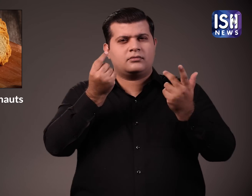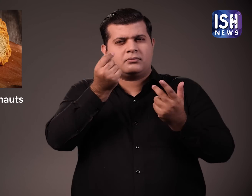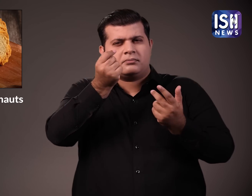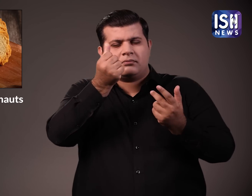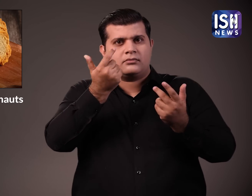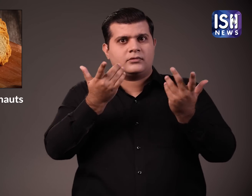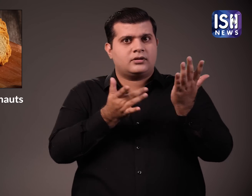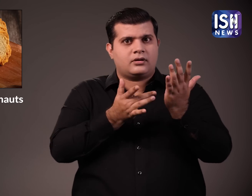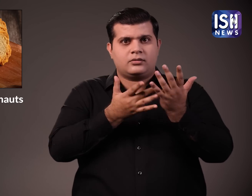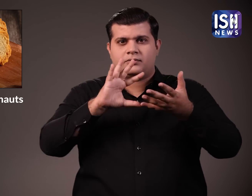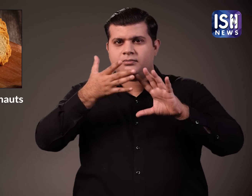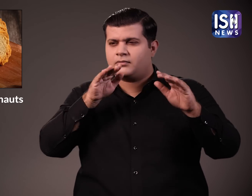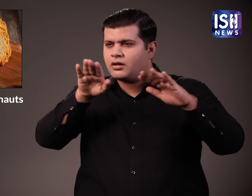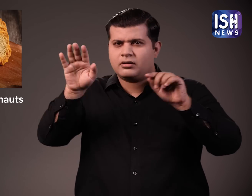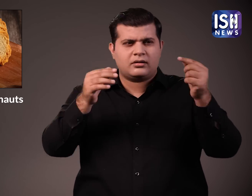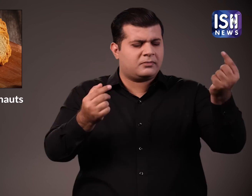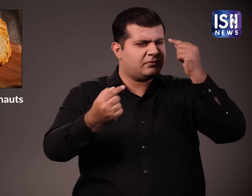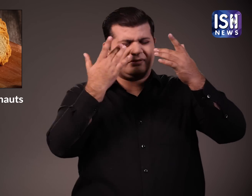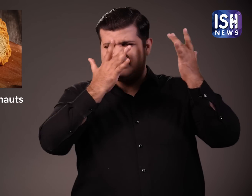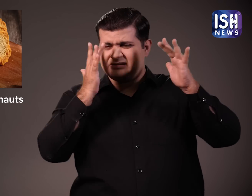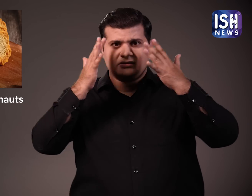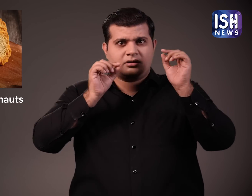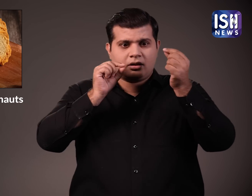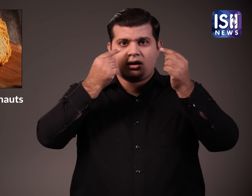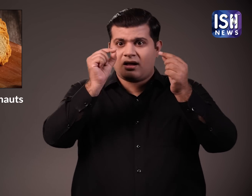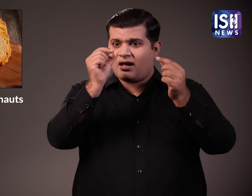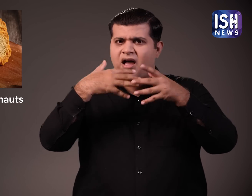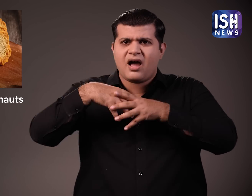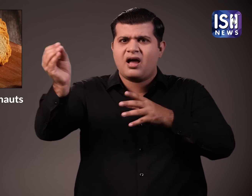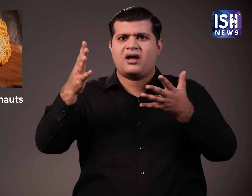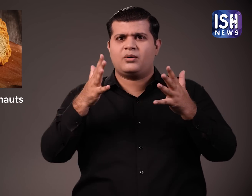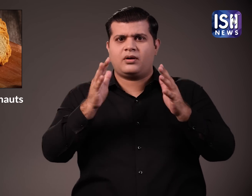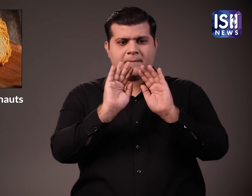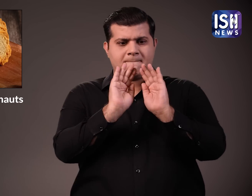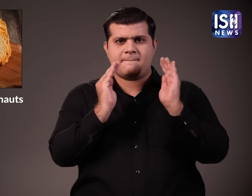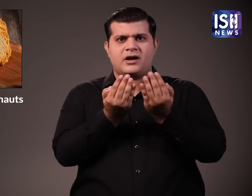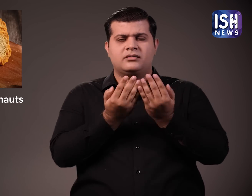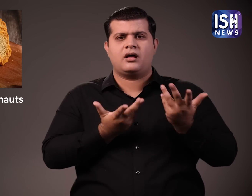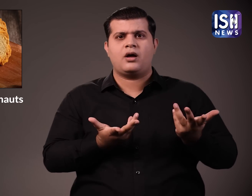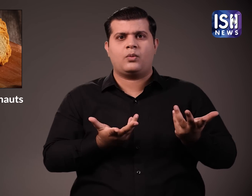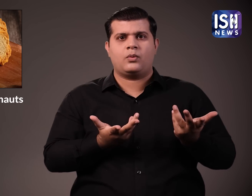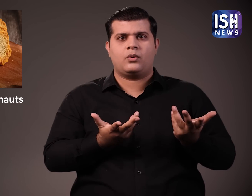It can get into any equipment or the eyes. The crumbs remain inside as the spaceship is sealed.